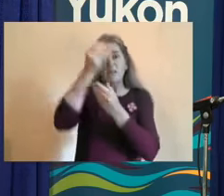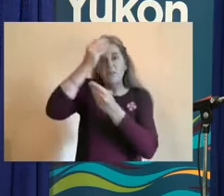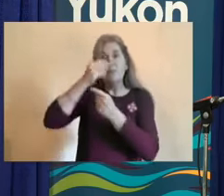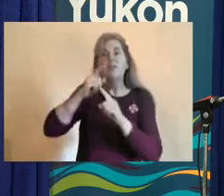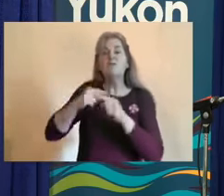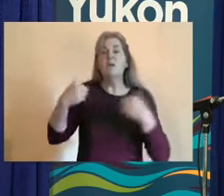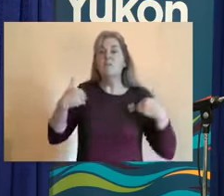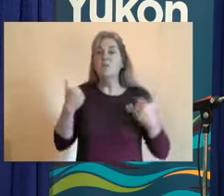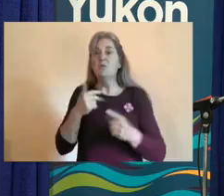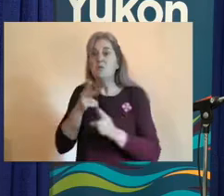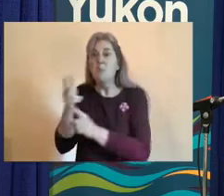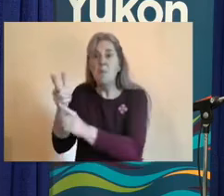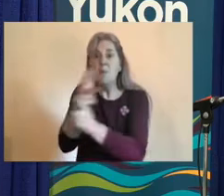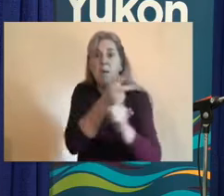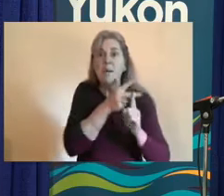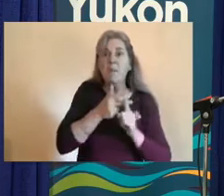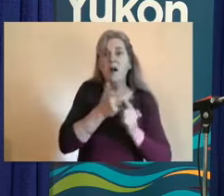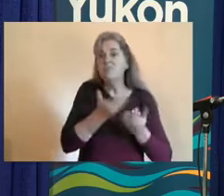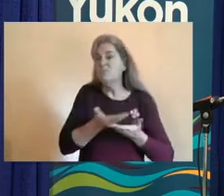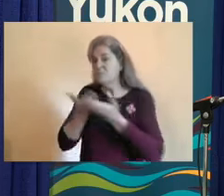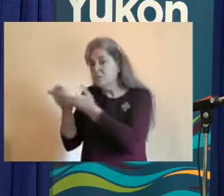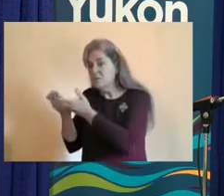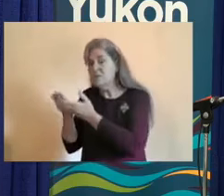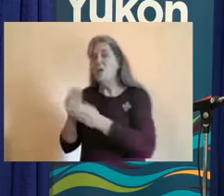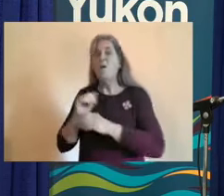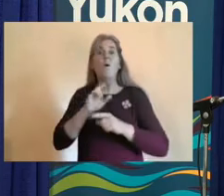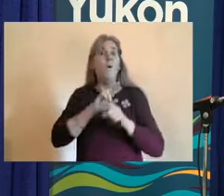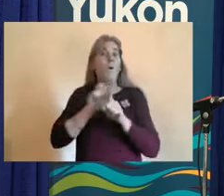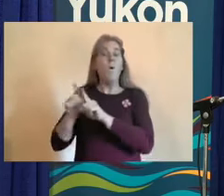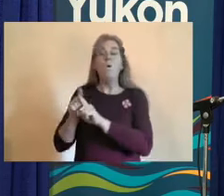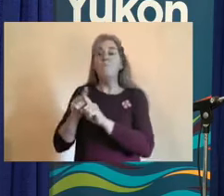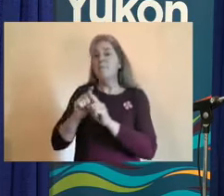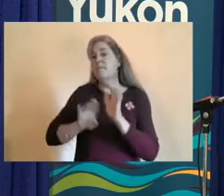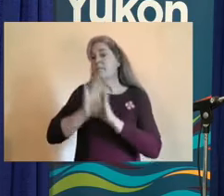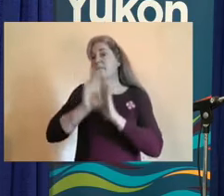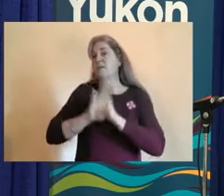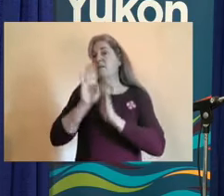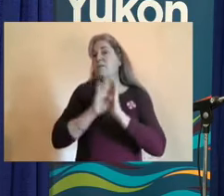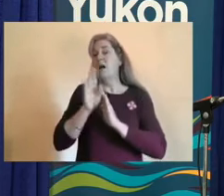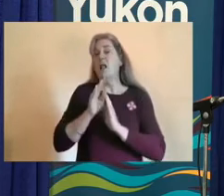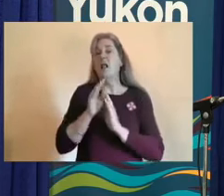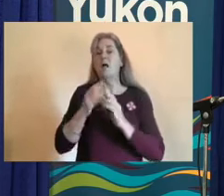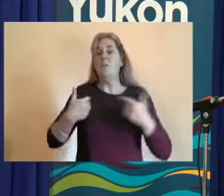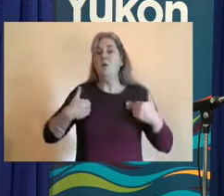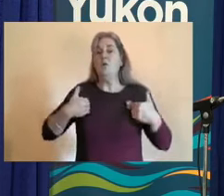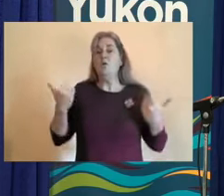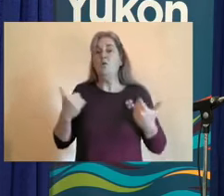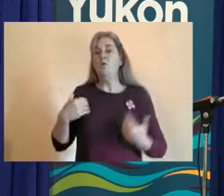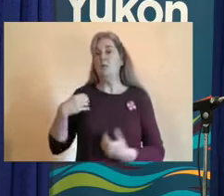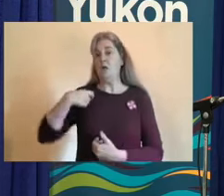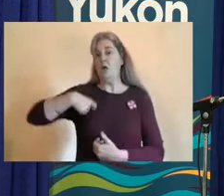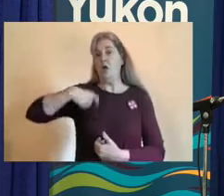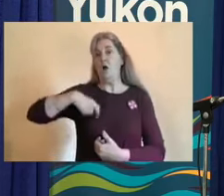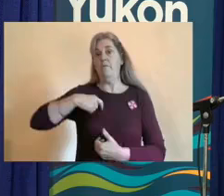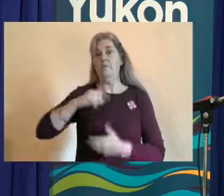they may choose to organize a youth led climate action Summit. There will be an honoraria in